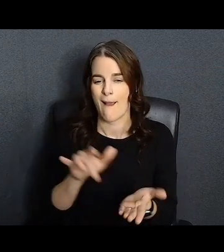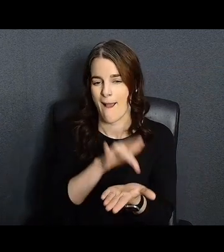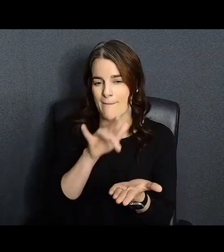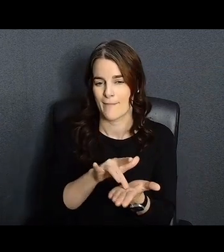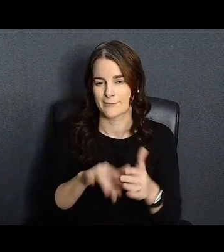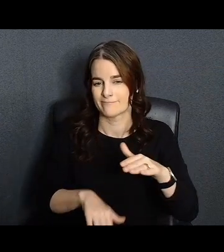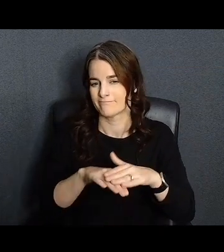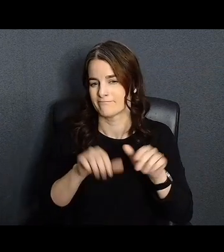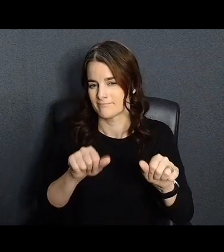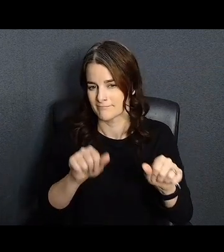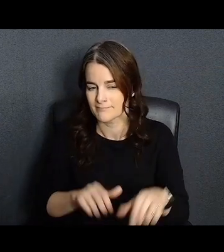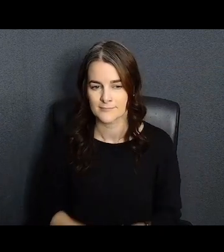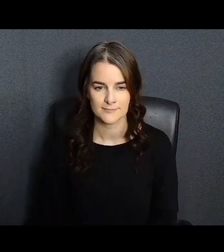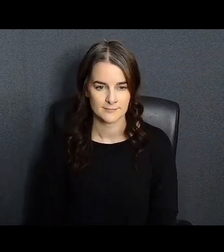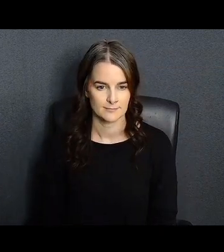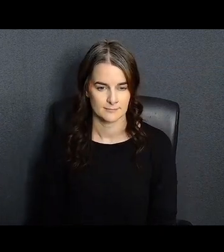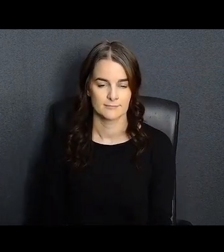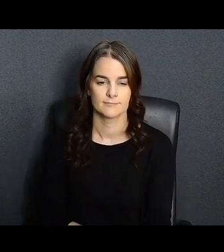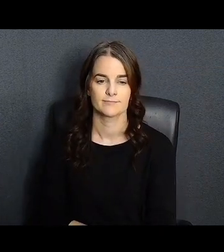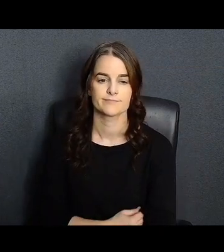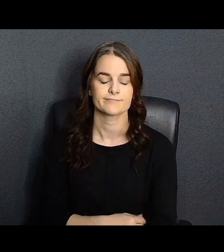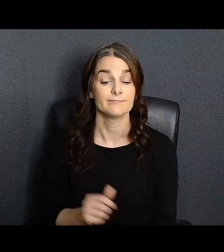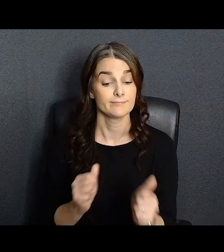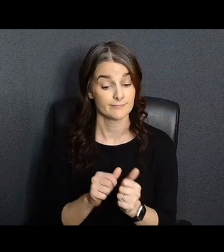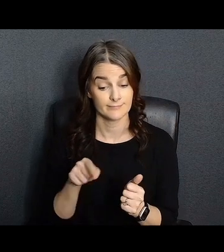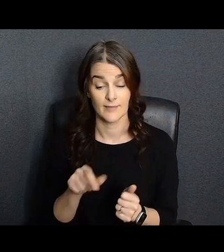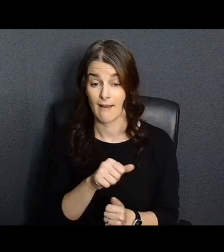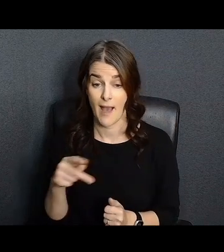So with this app-- I tend to recommend this one a lot